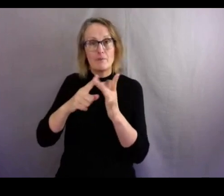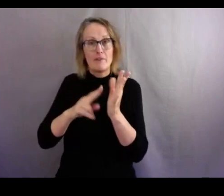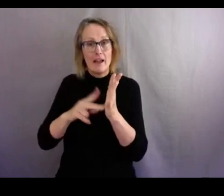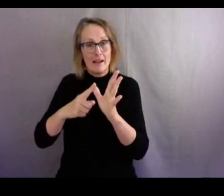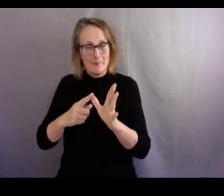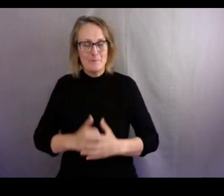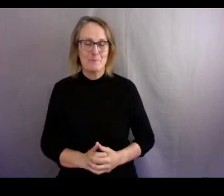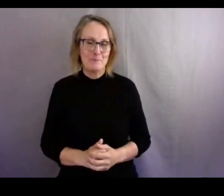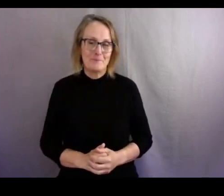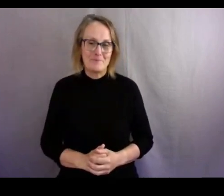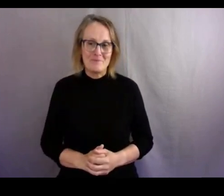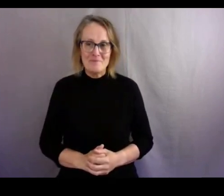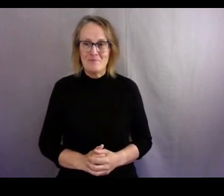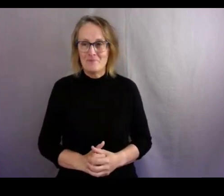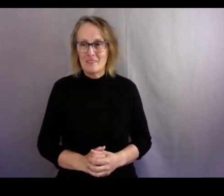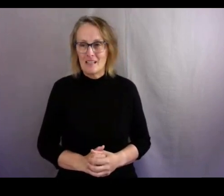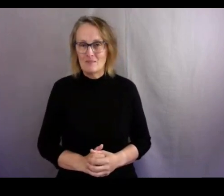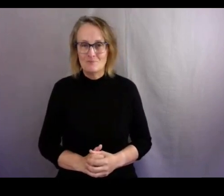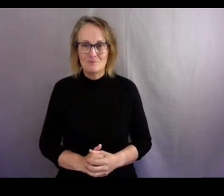(audience applauds)